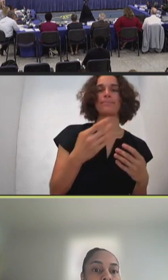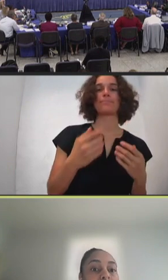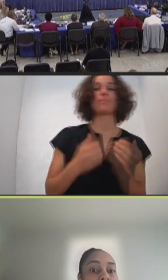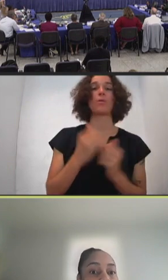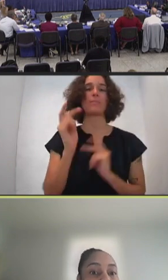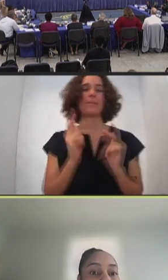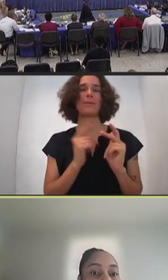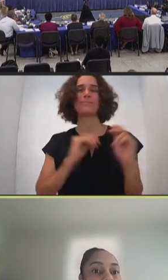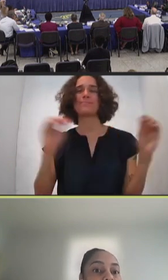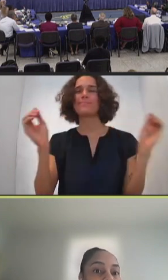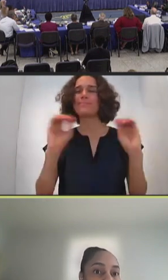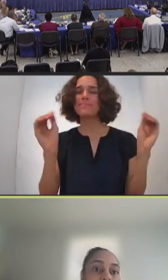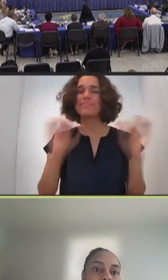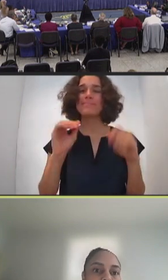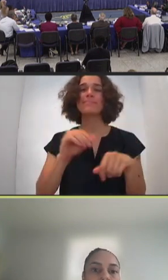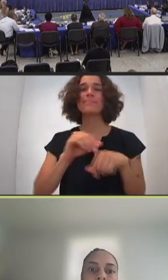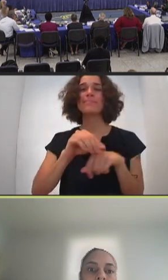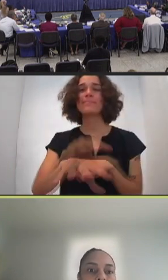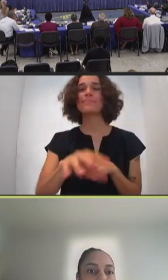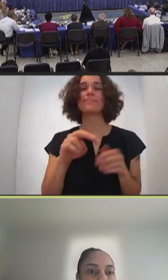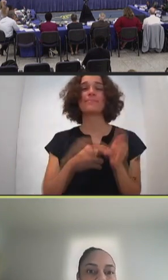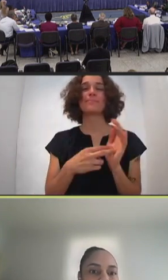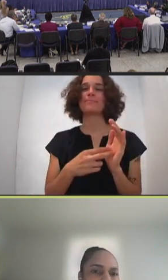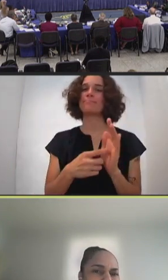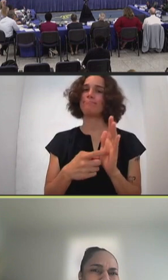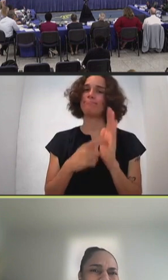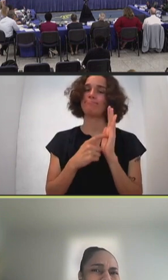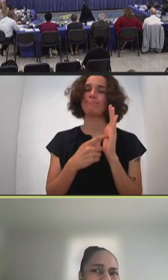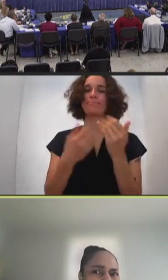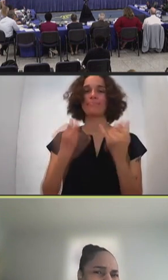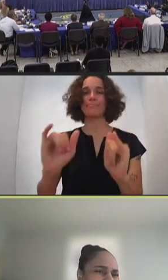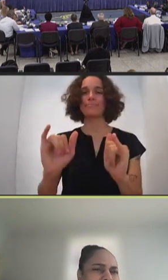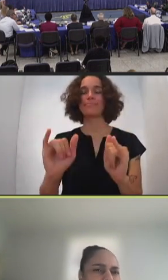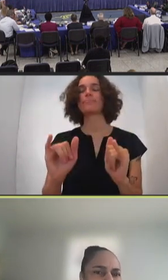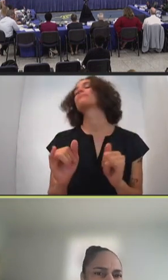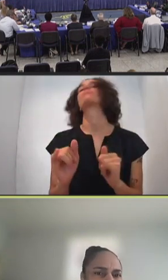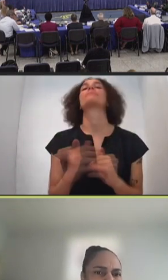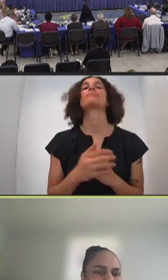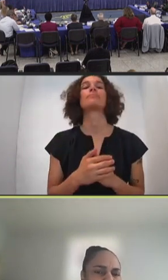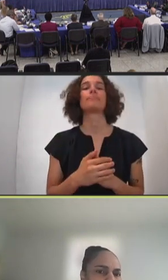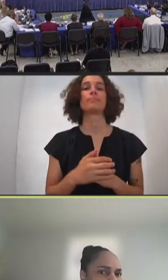And so, they are still needed, right? Questions about like, can I get the flu if I were to get a